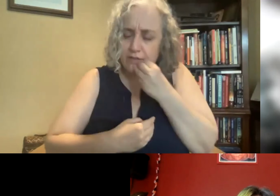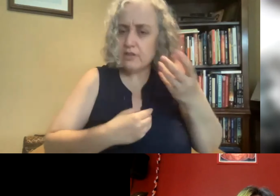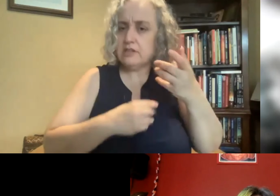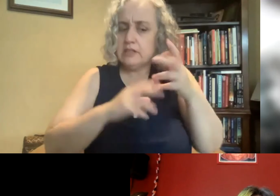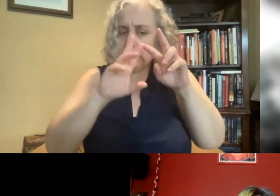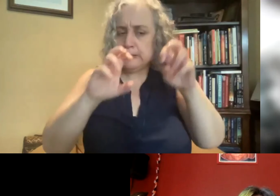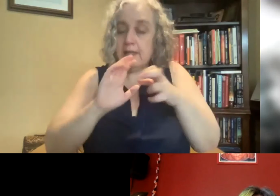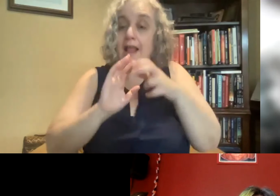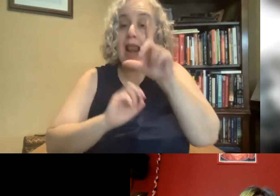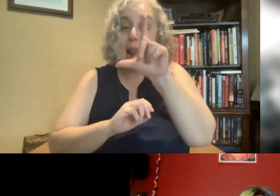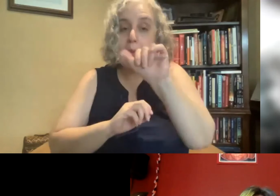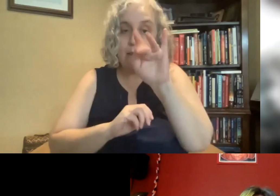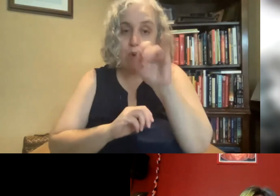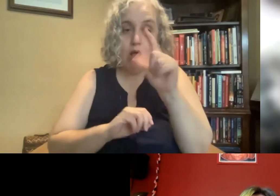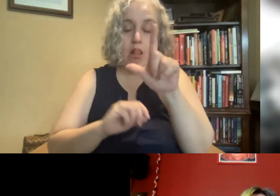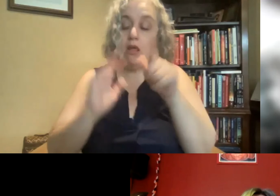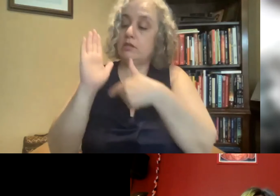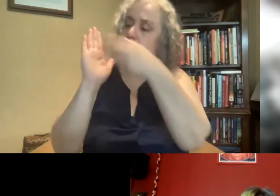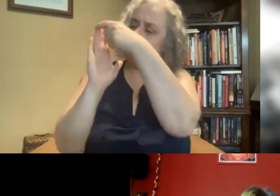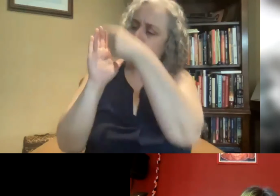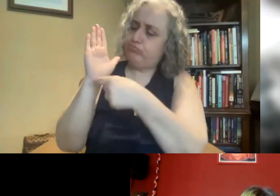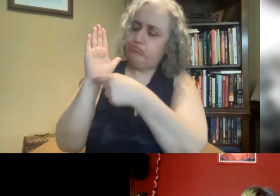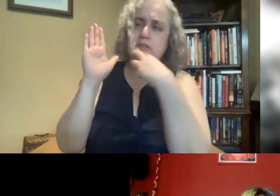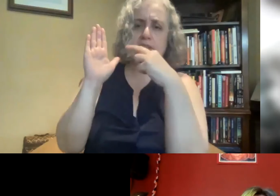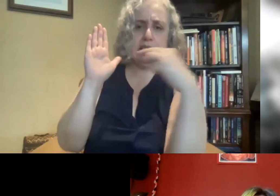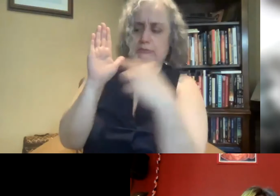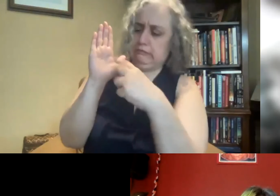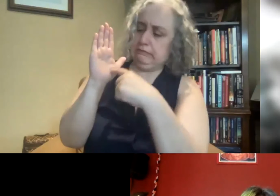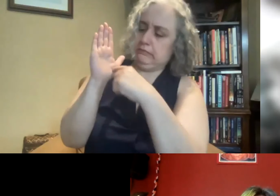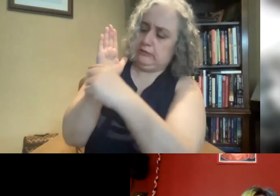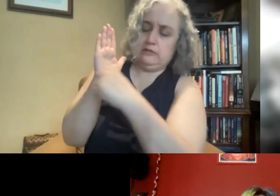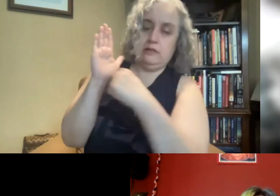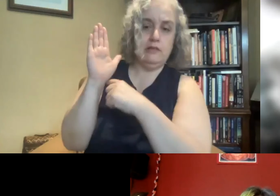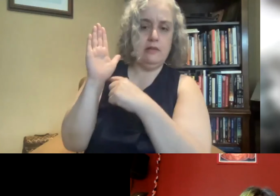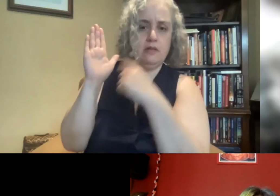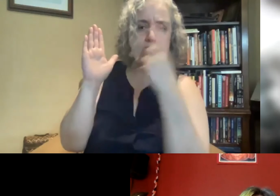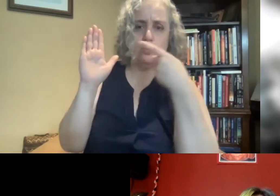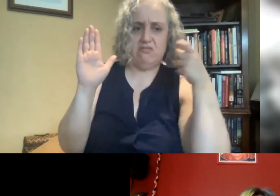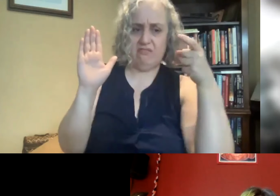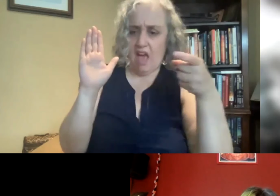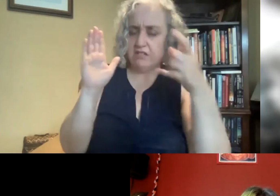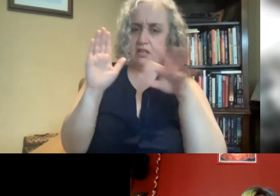to the data set some sort of label that says, this is where it's relevant, this is where it's not.